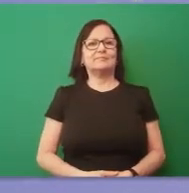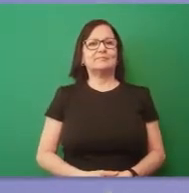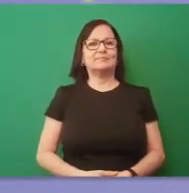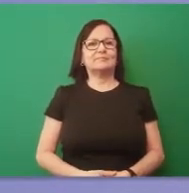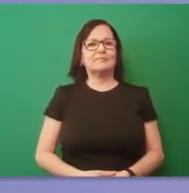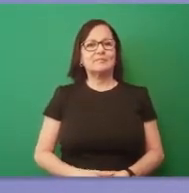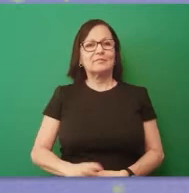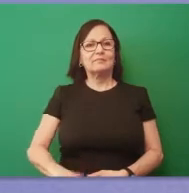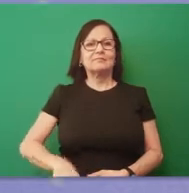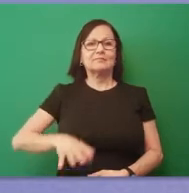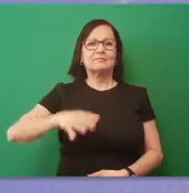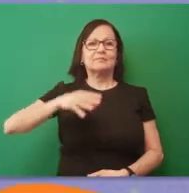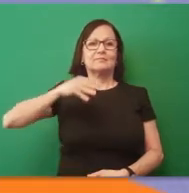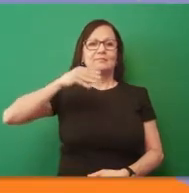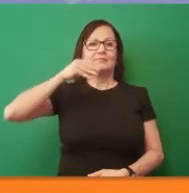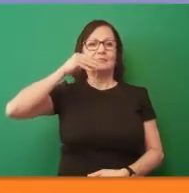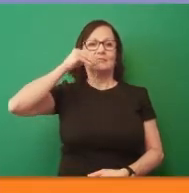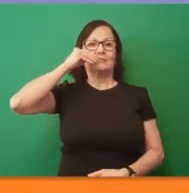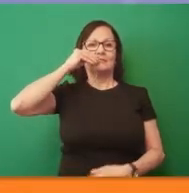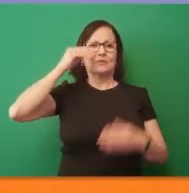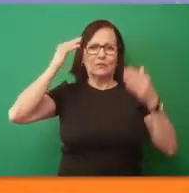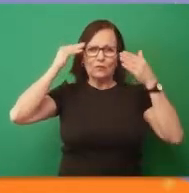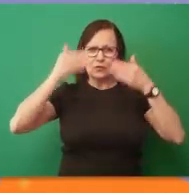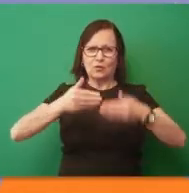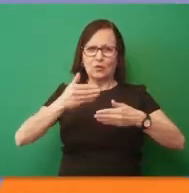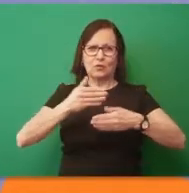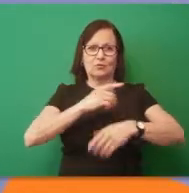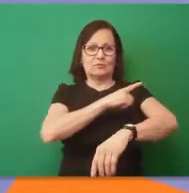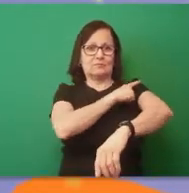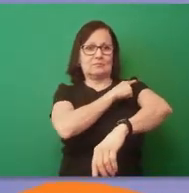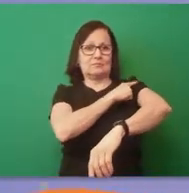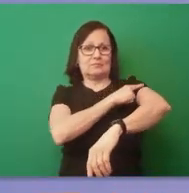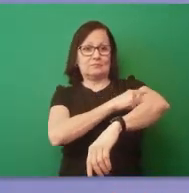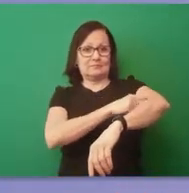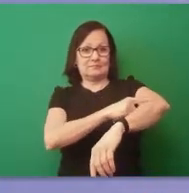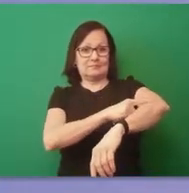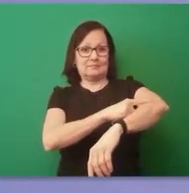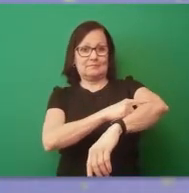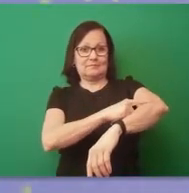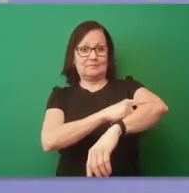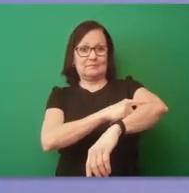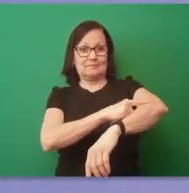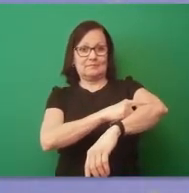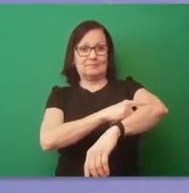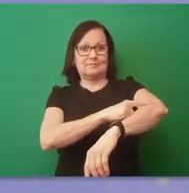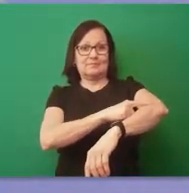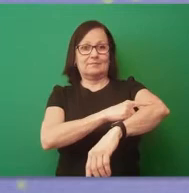Breathing in, bringing our attention to the upper arms.